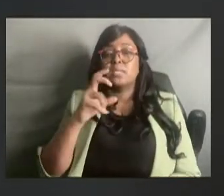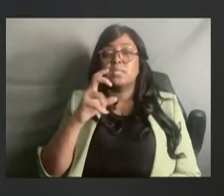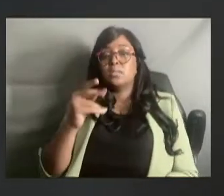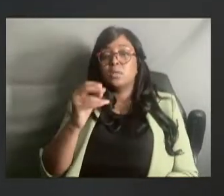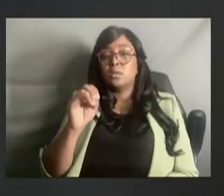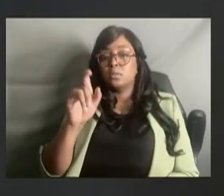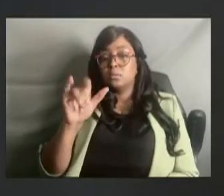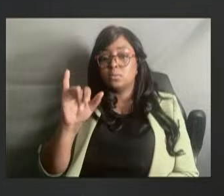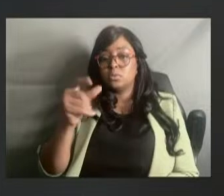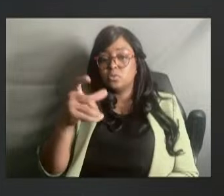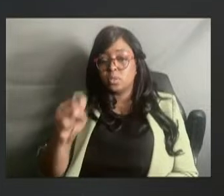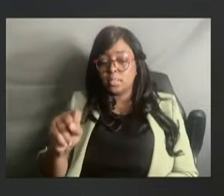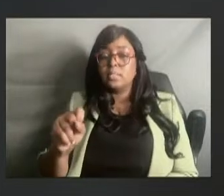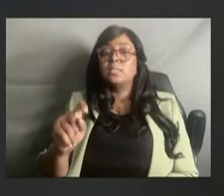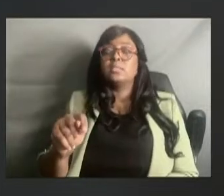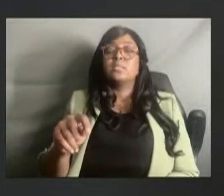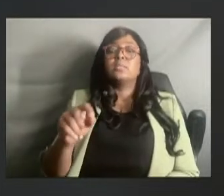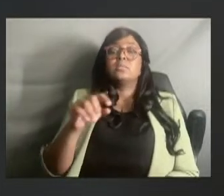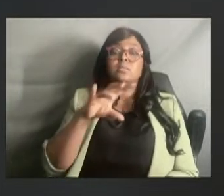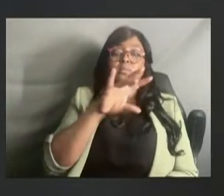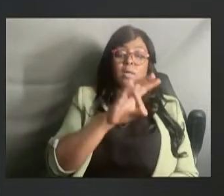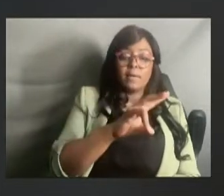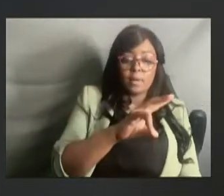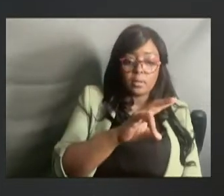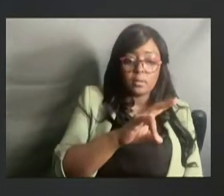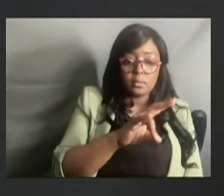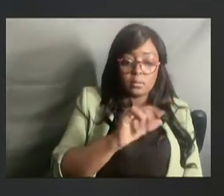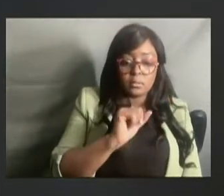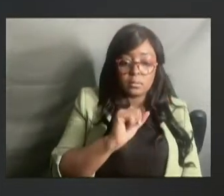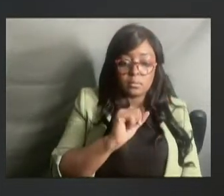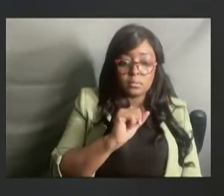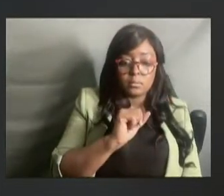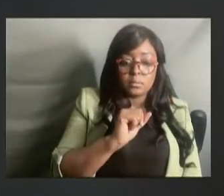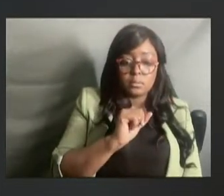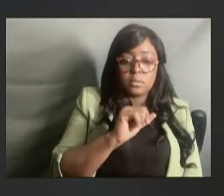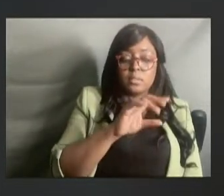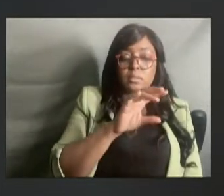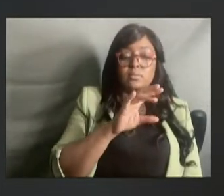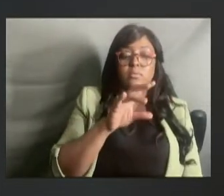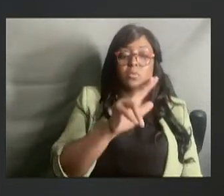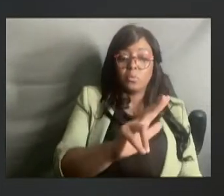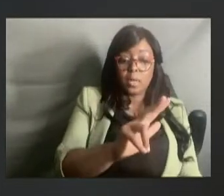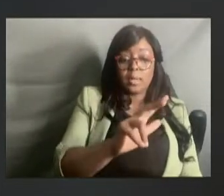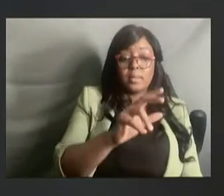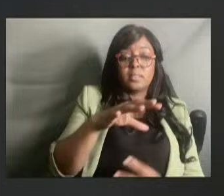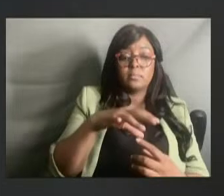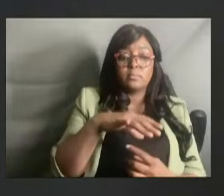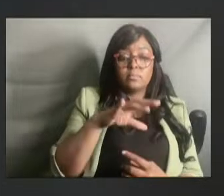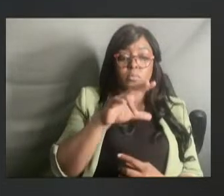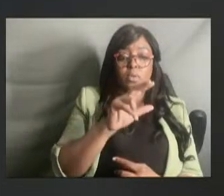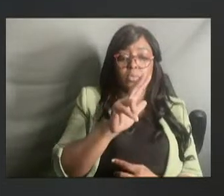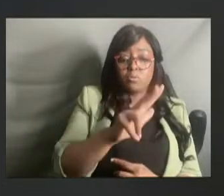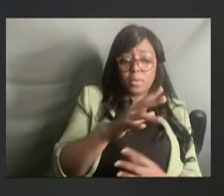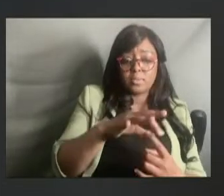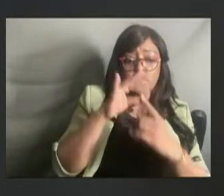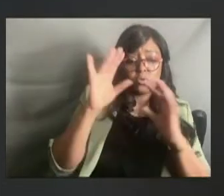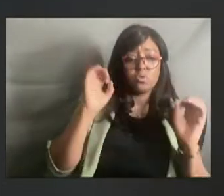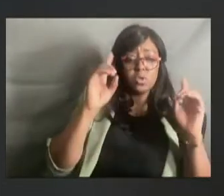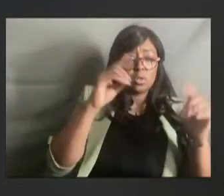was determined that seven speech pathologists and three special educators and the Infants and